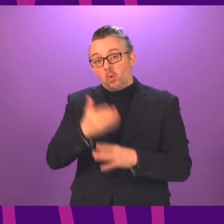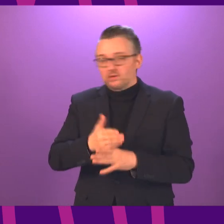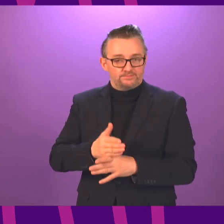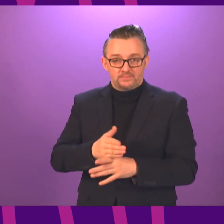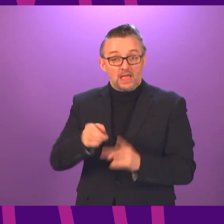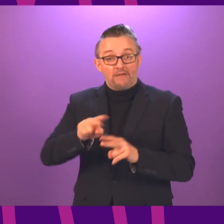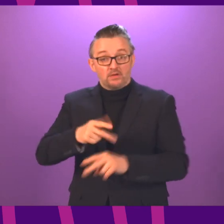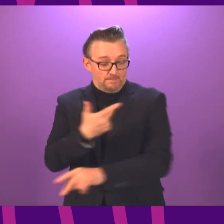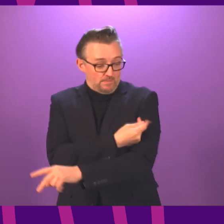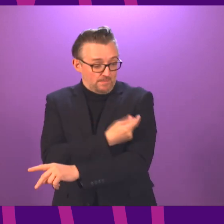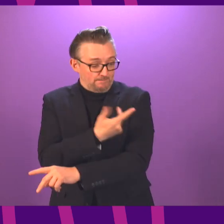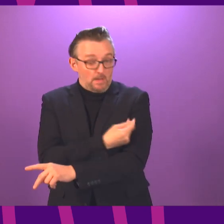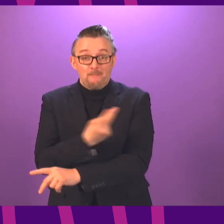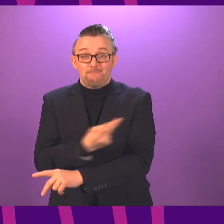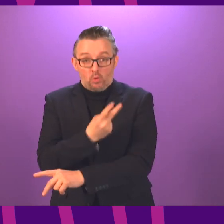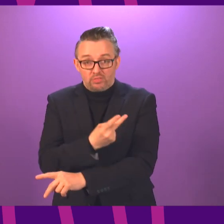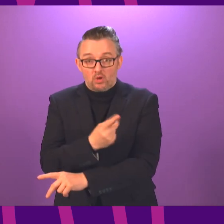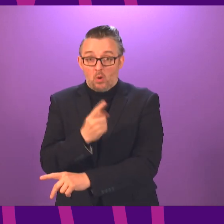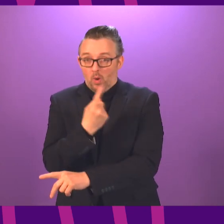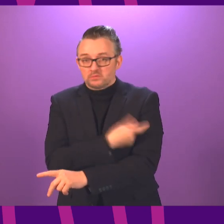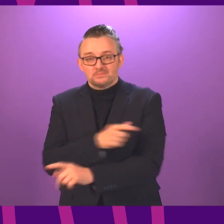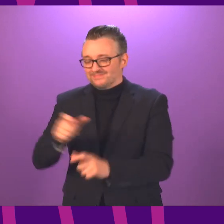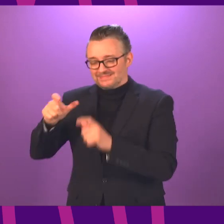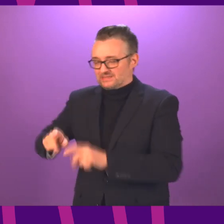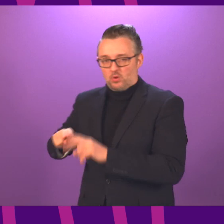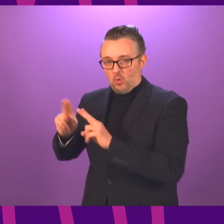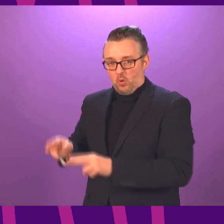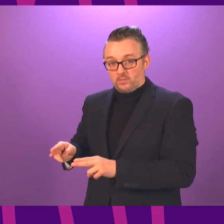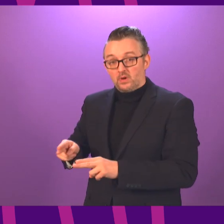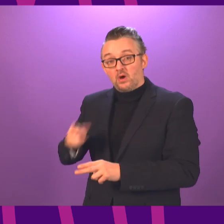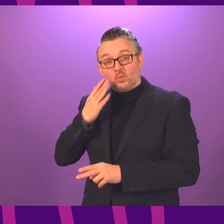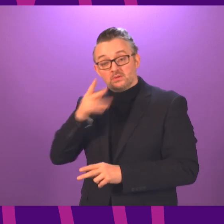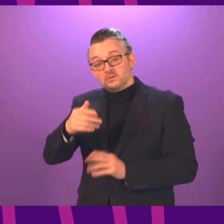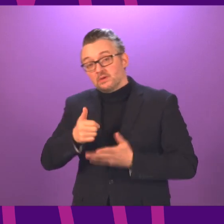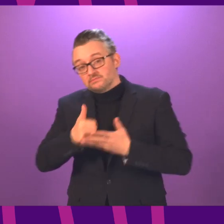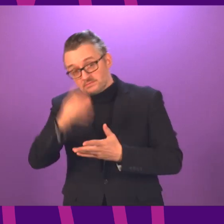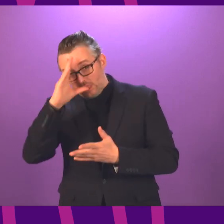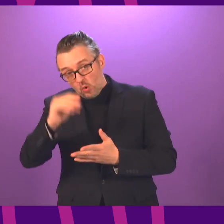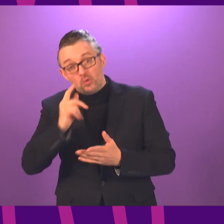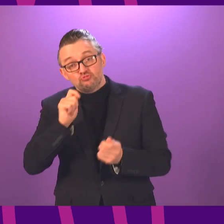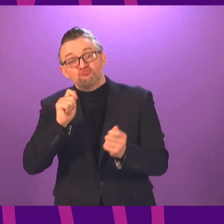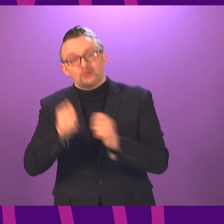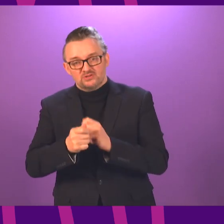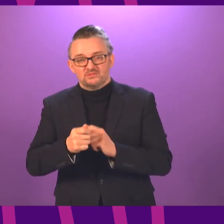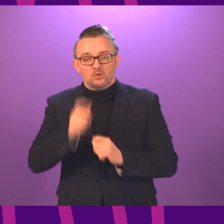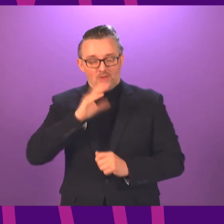or, indeed, both doses of the vaccine. We will, of course, provide an update as and when the advice changes.